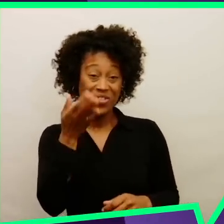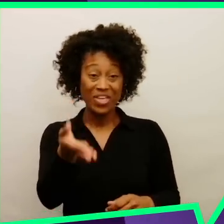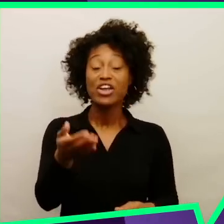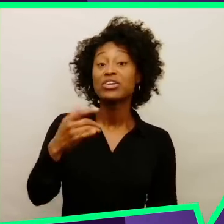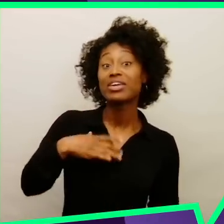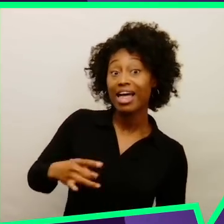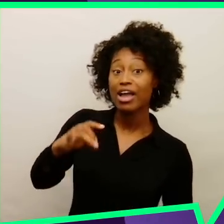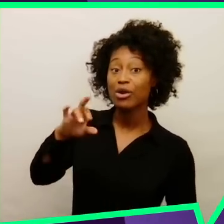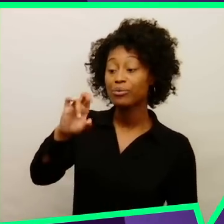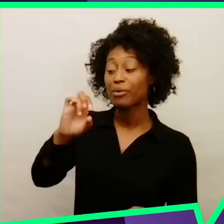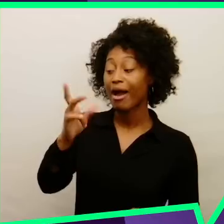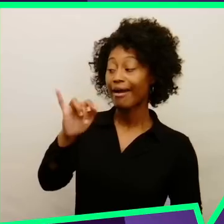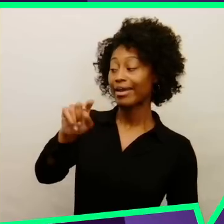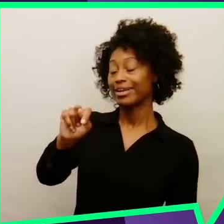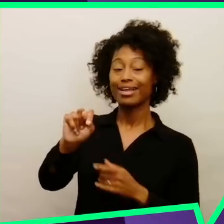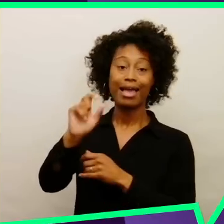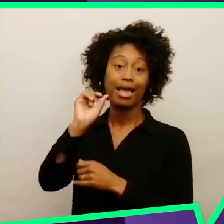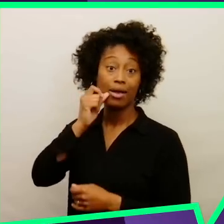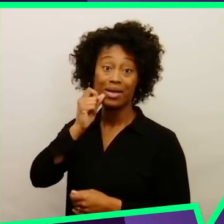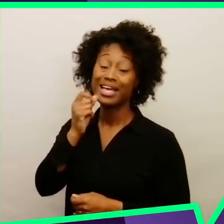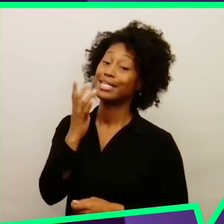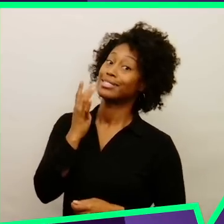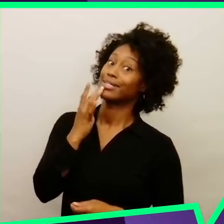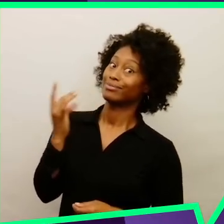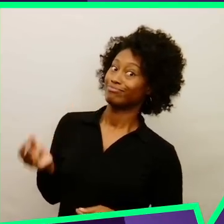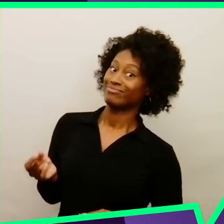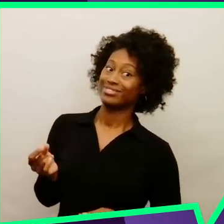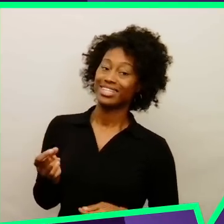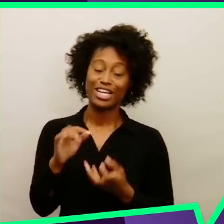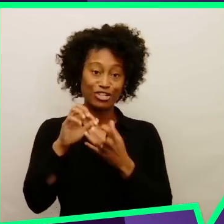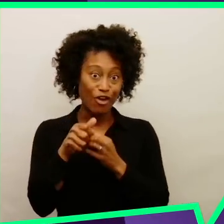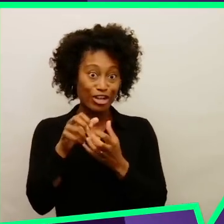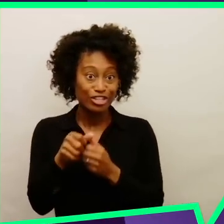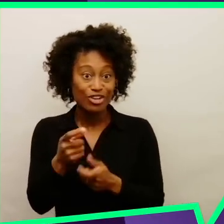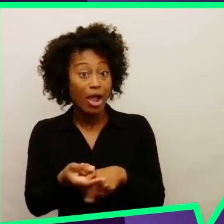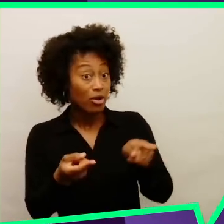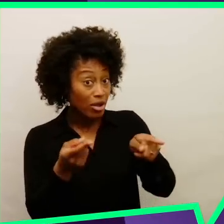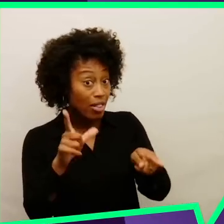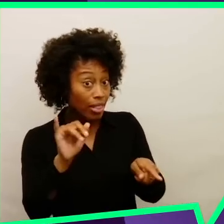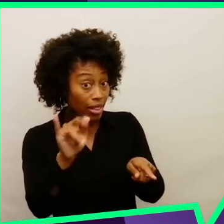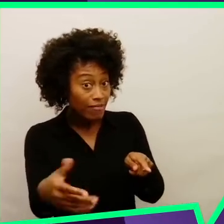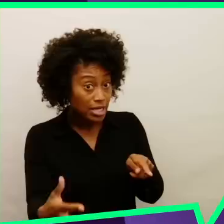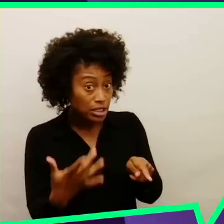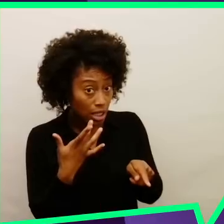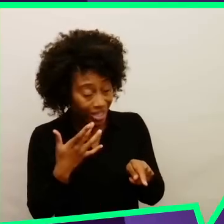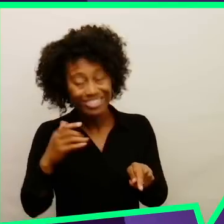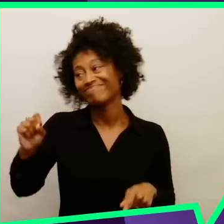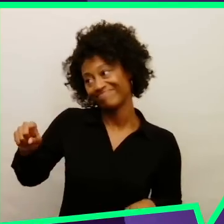I do. They're really tasty. They are. And crunchy. Lily, you've had Rockit apples, right? Yeah. Well, for that and so many reasons,